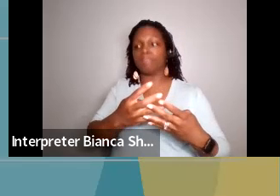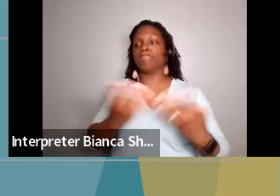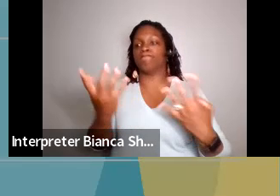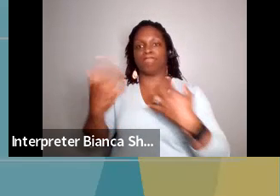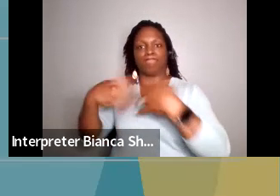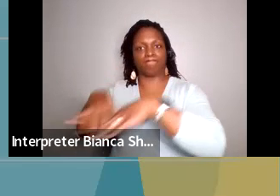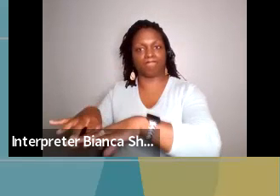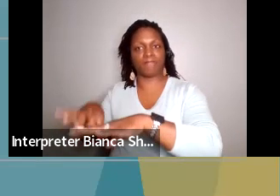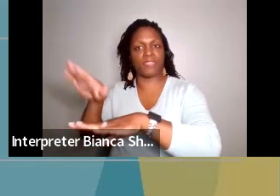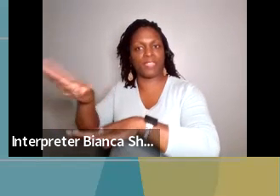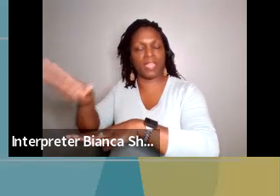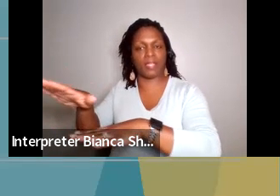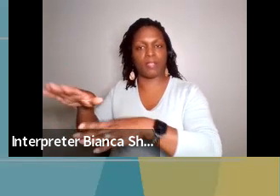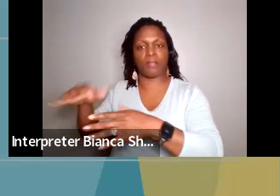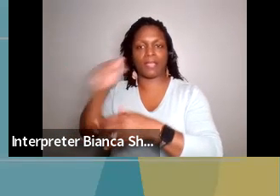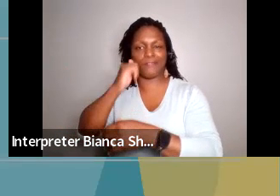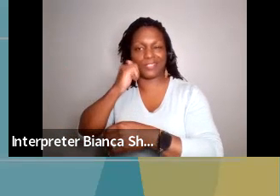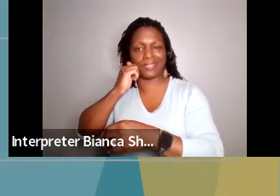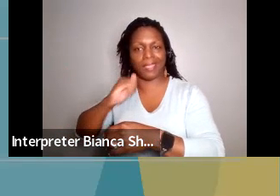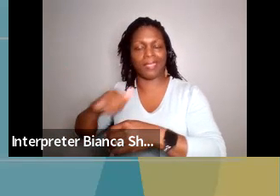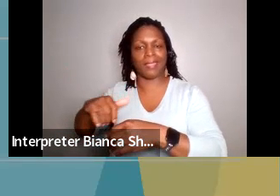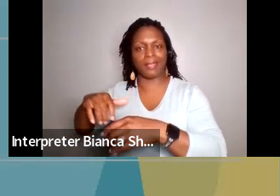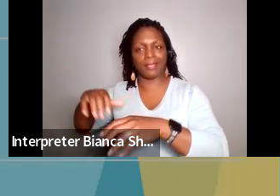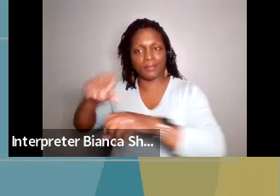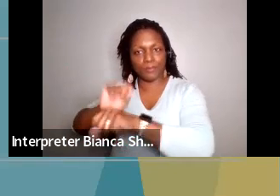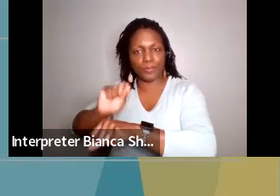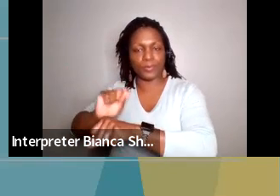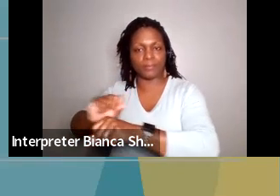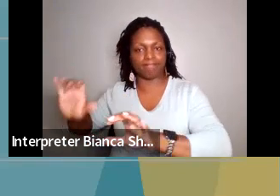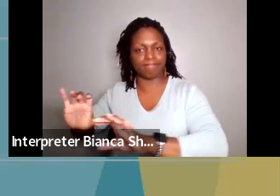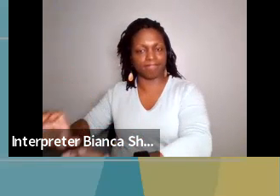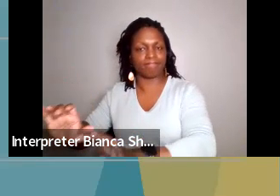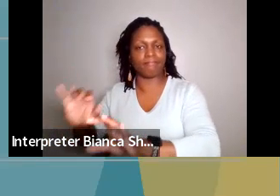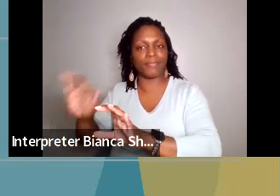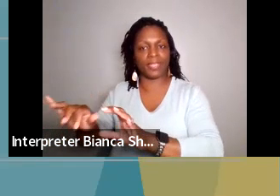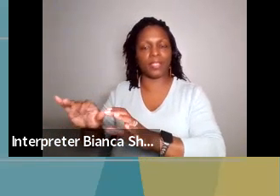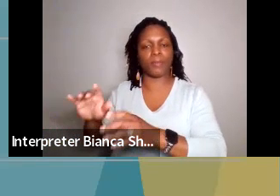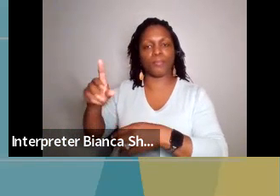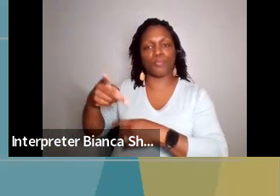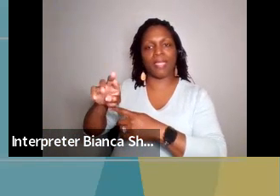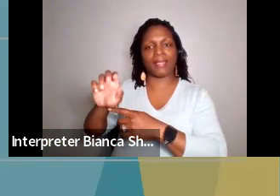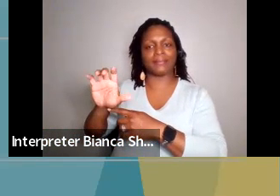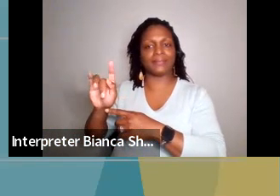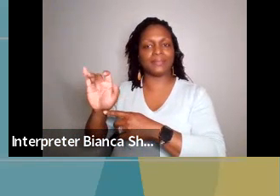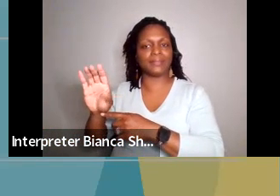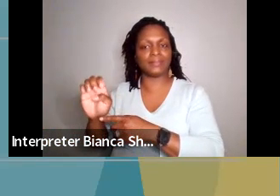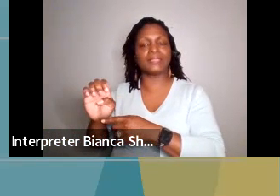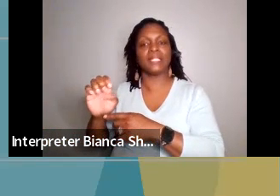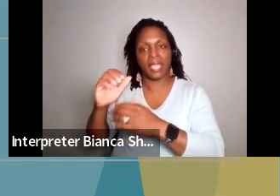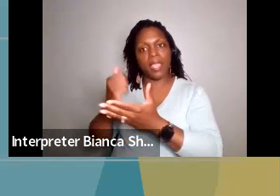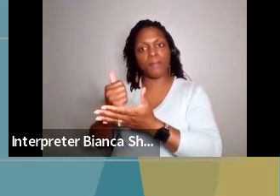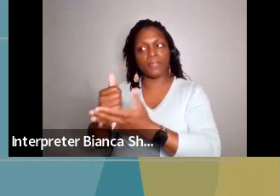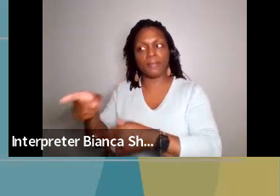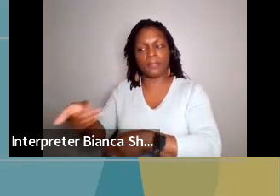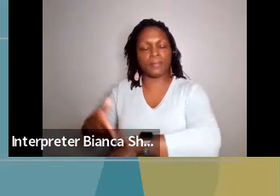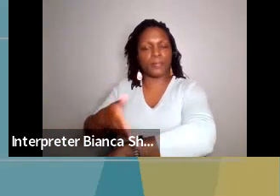The virtual 2. Kit toolkit uses a quality improvement framework which allows providers to systematically improve the way health care is delivered to families.